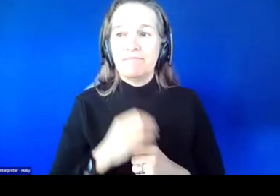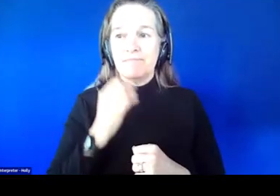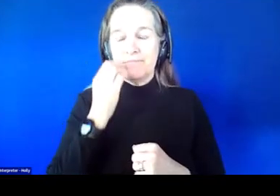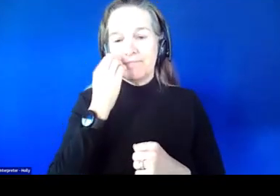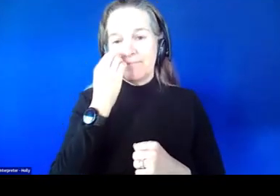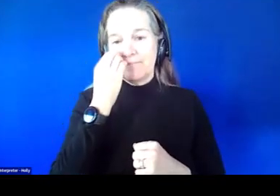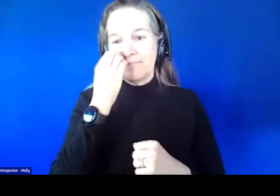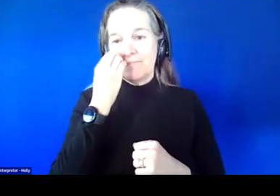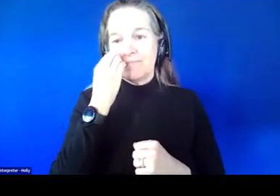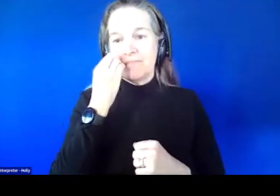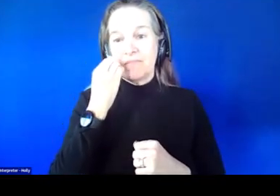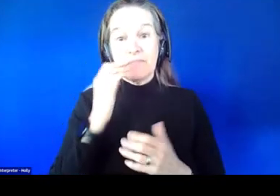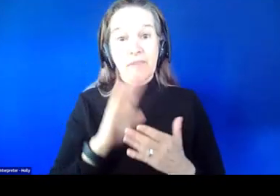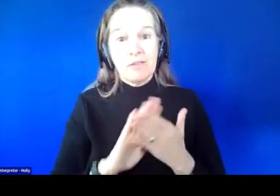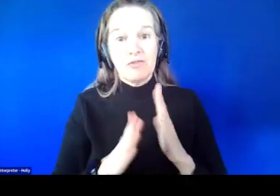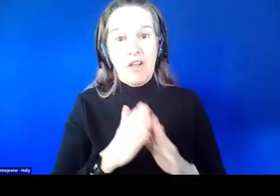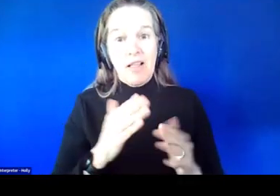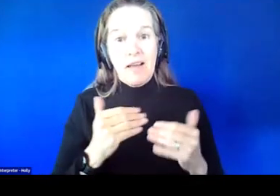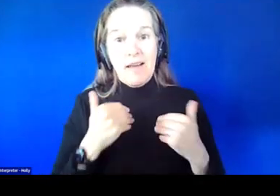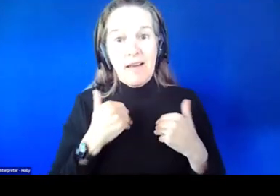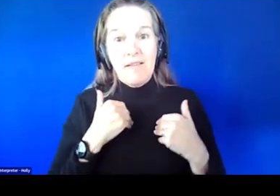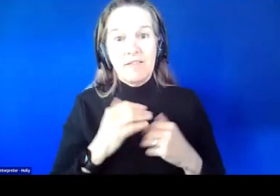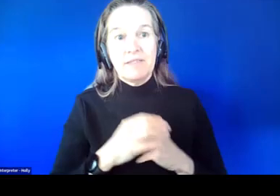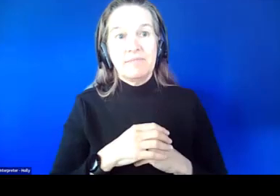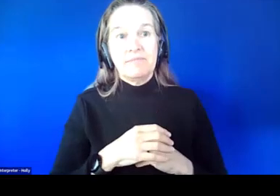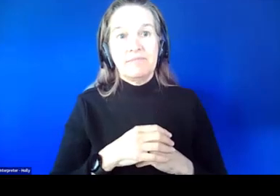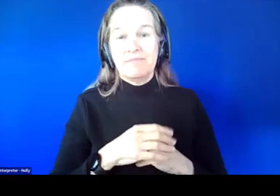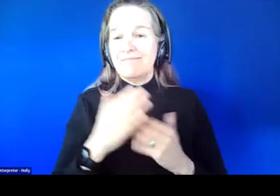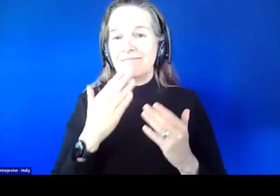that's all i have miigwech thank you so much. Thank